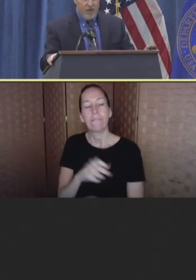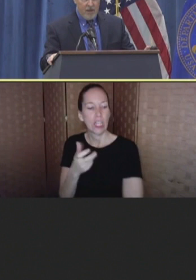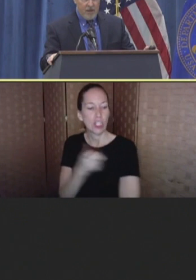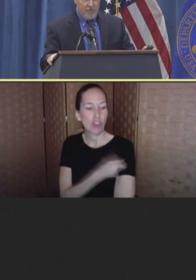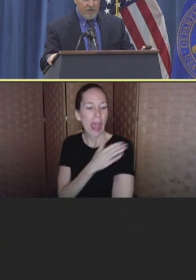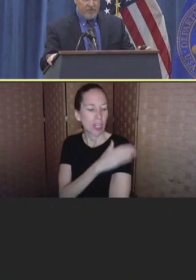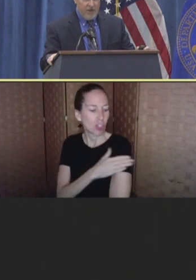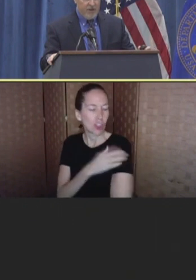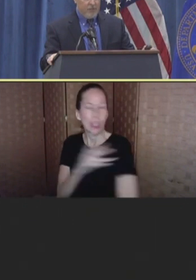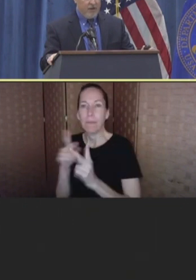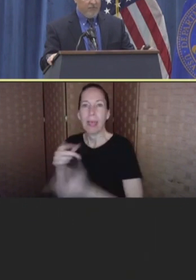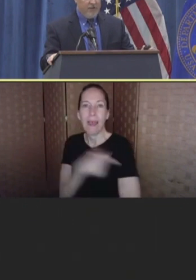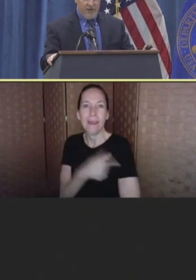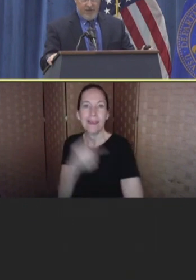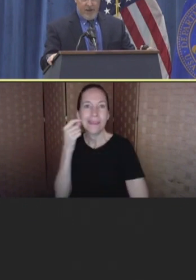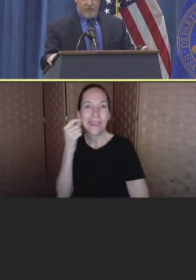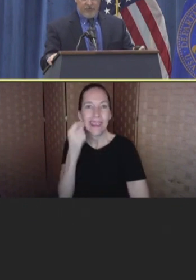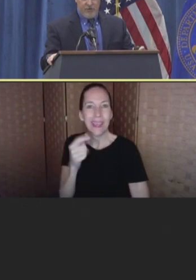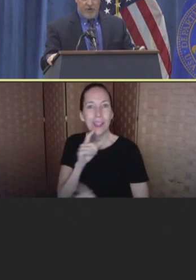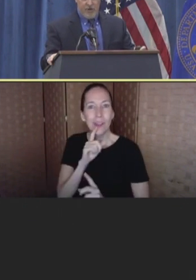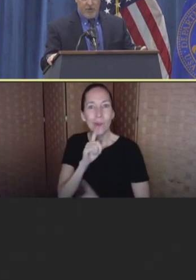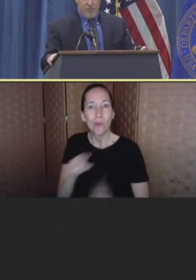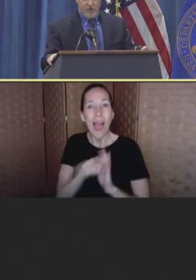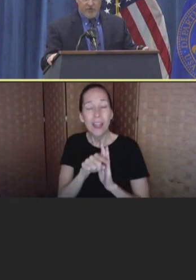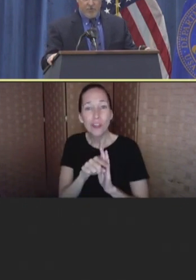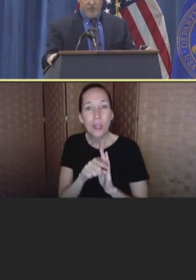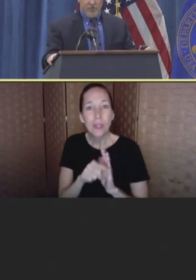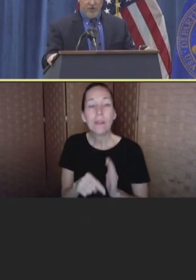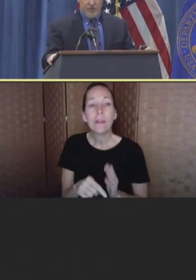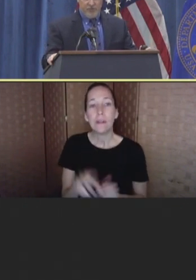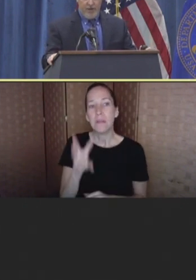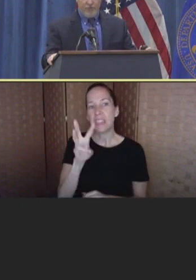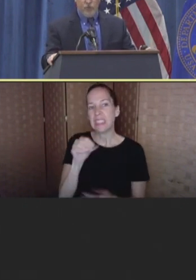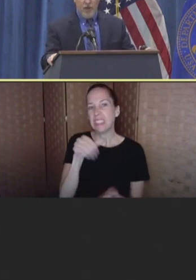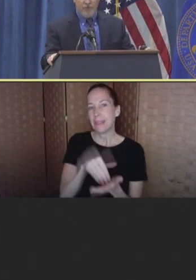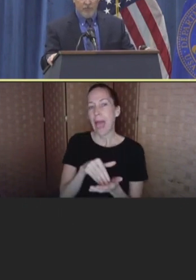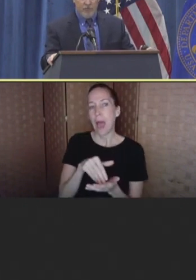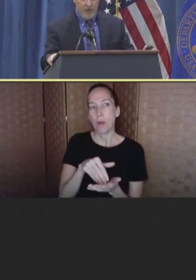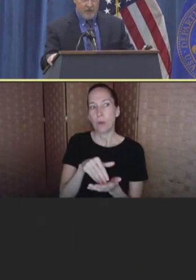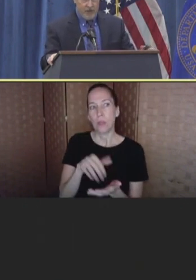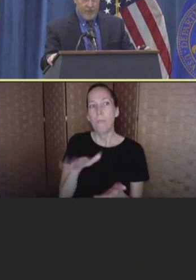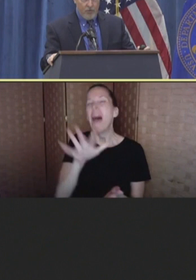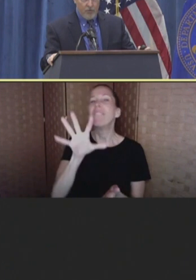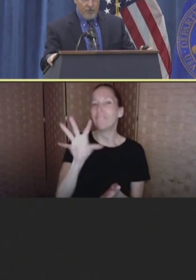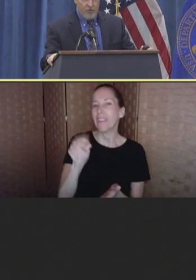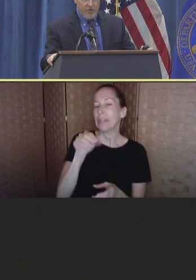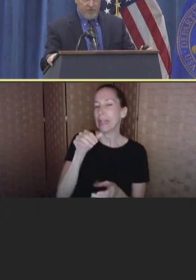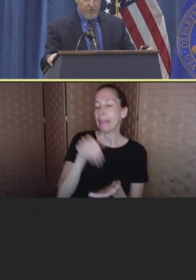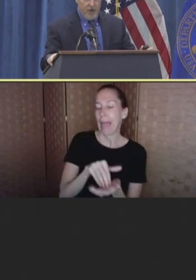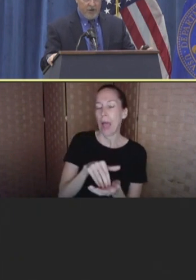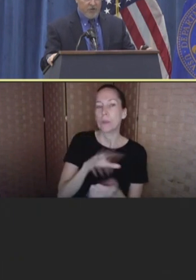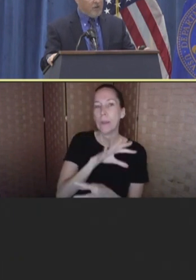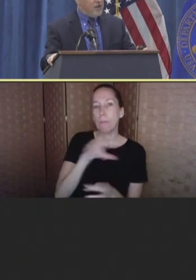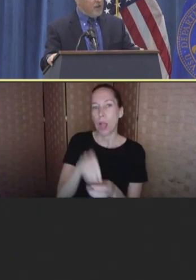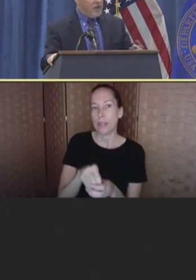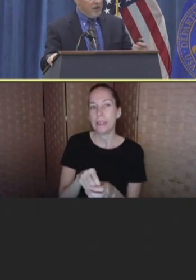V-safe had about 50,000 participants ages 5 to 11 at the time we reviewed this information,